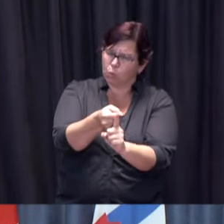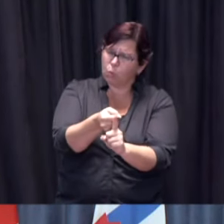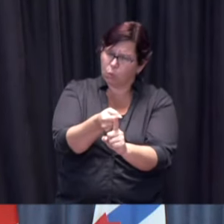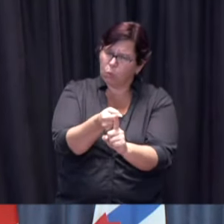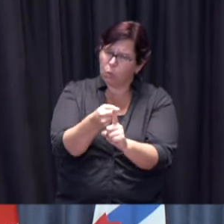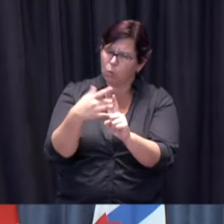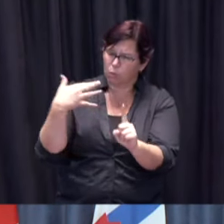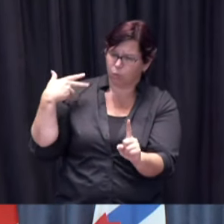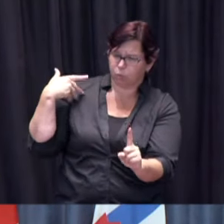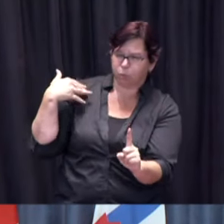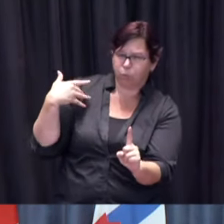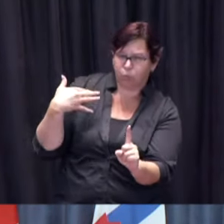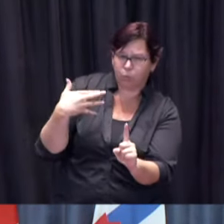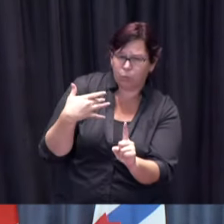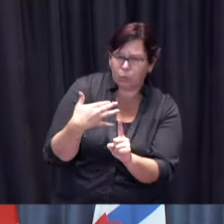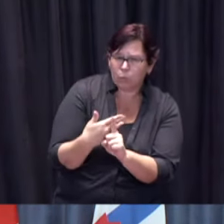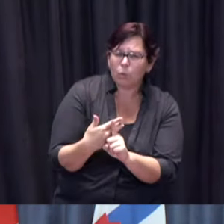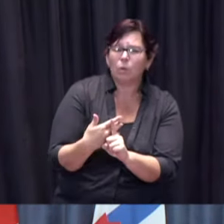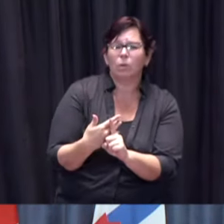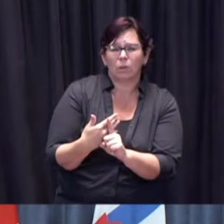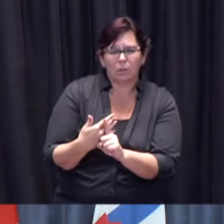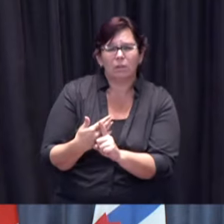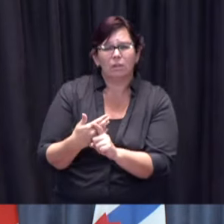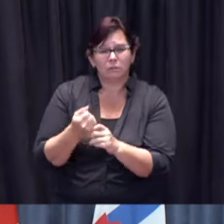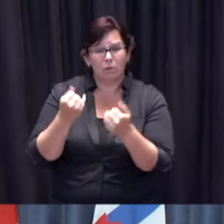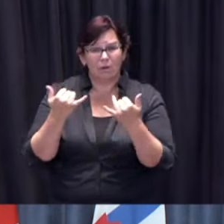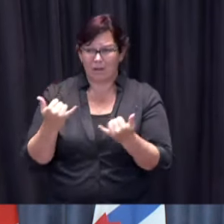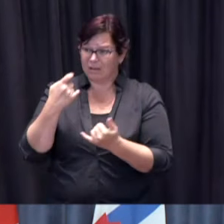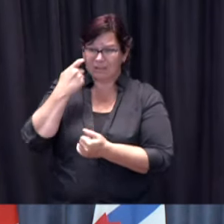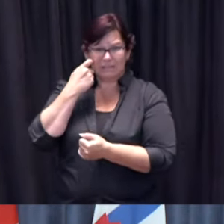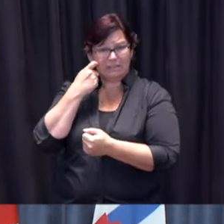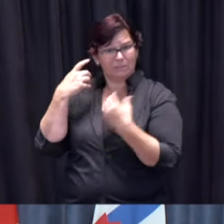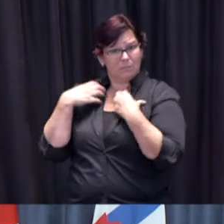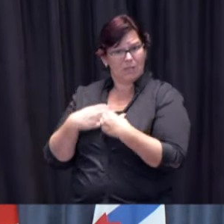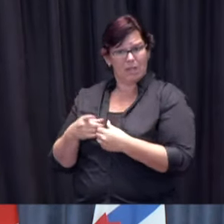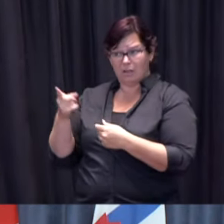I believe that the measures that the Mayor have spoken about the measures that we're outlining here today